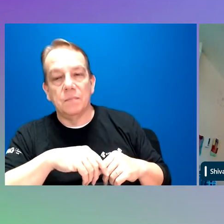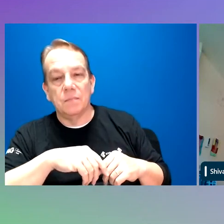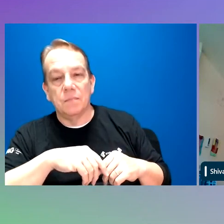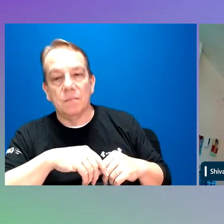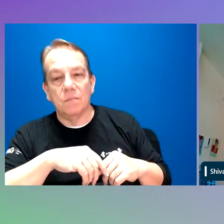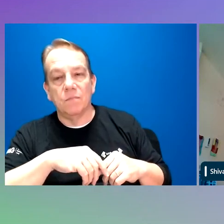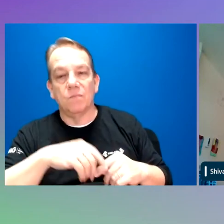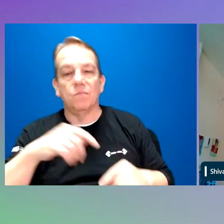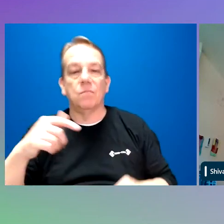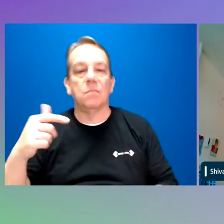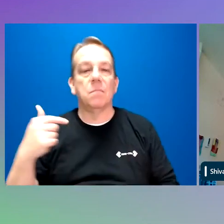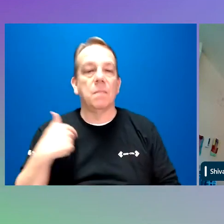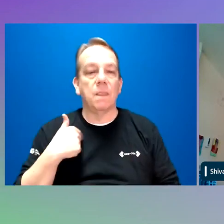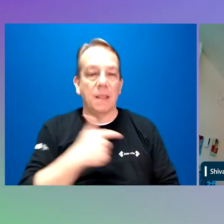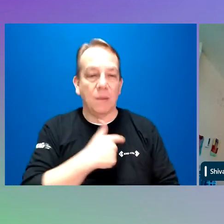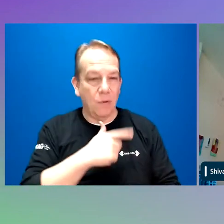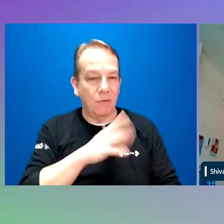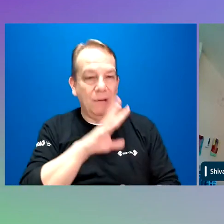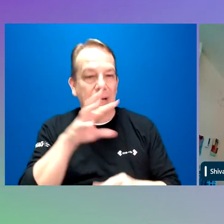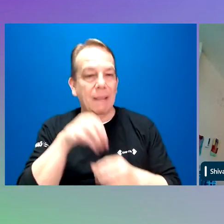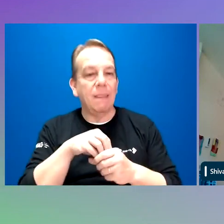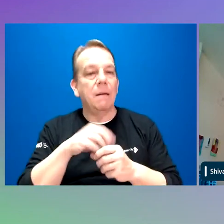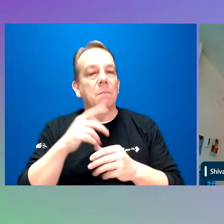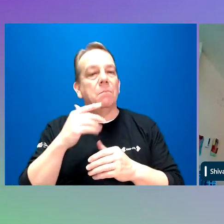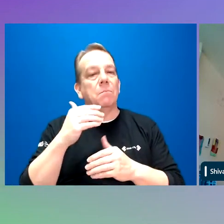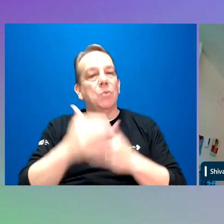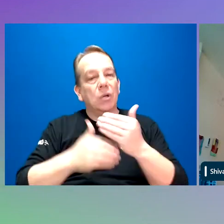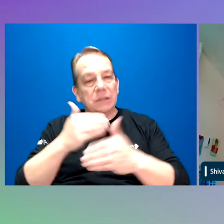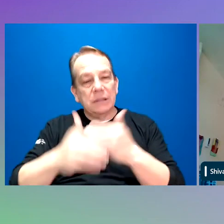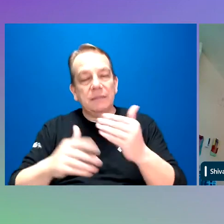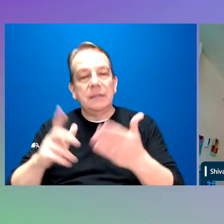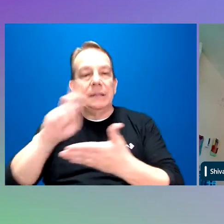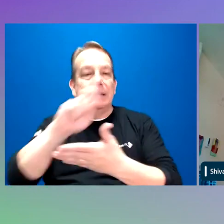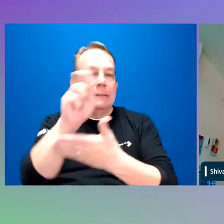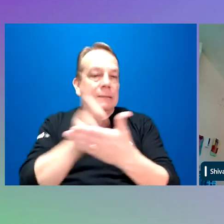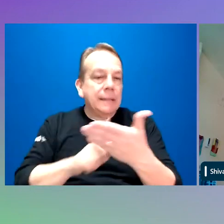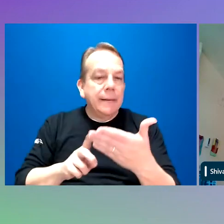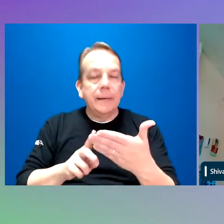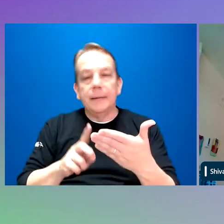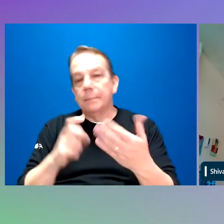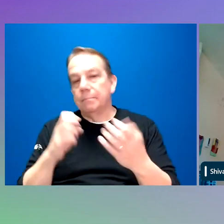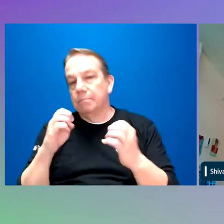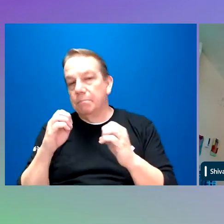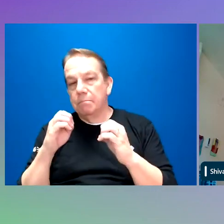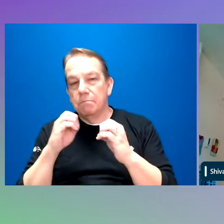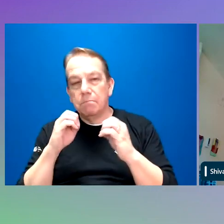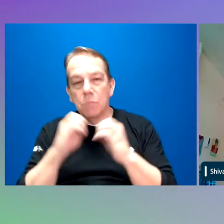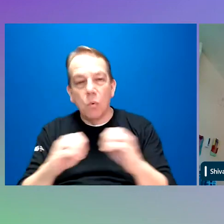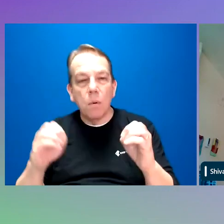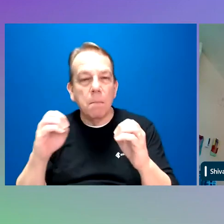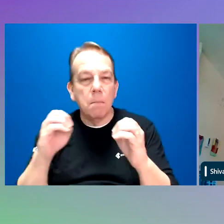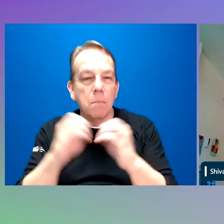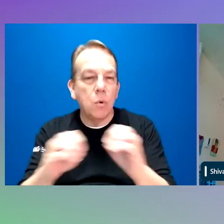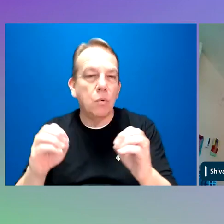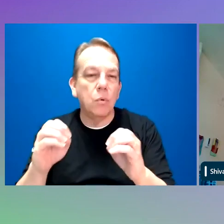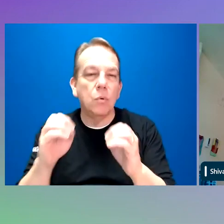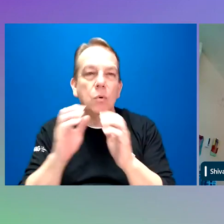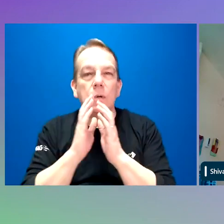the process of designing more,